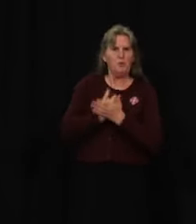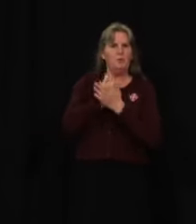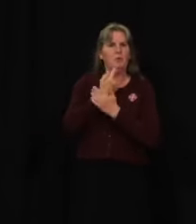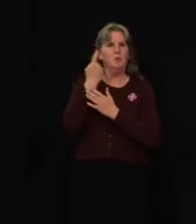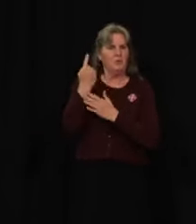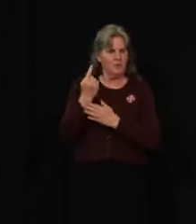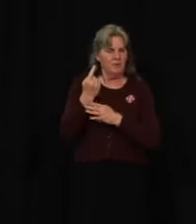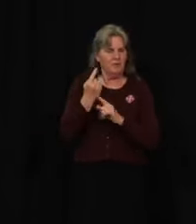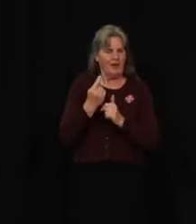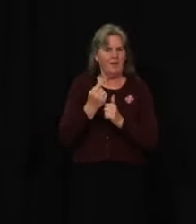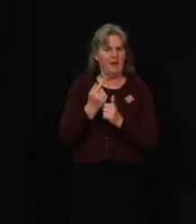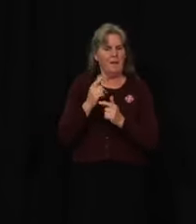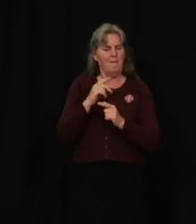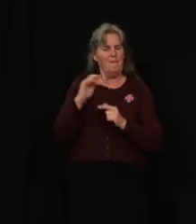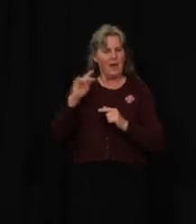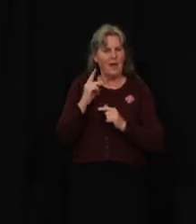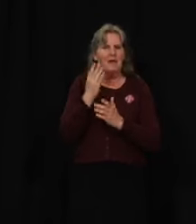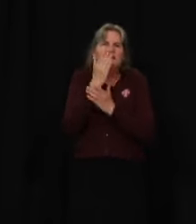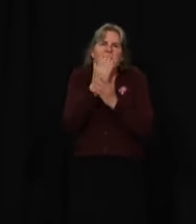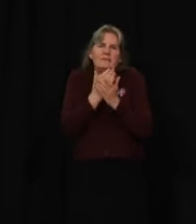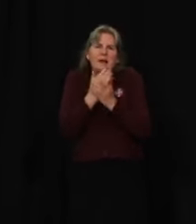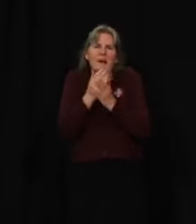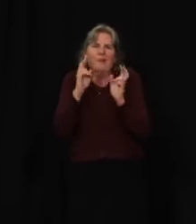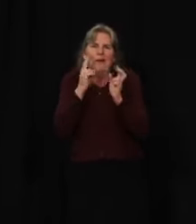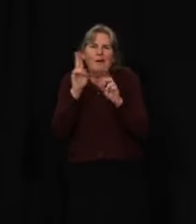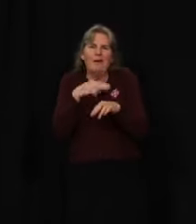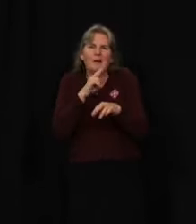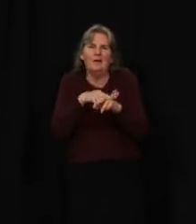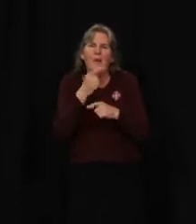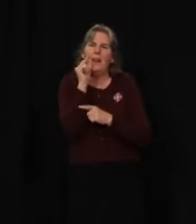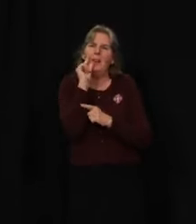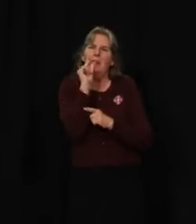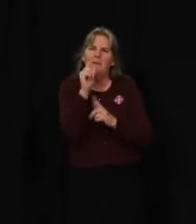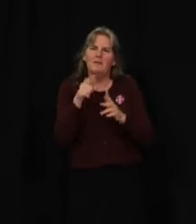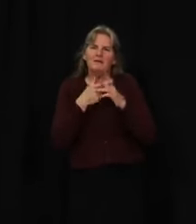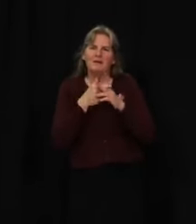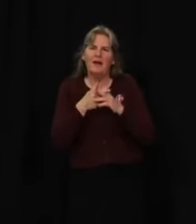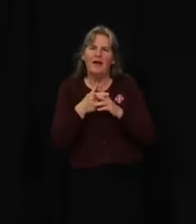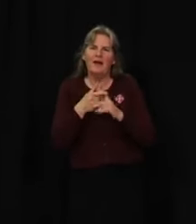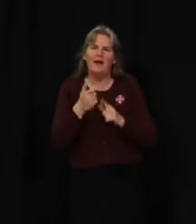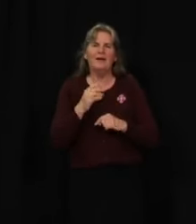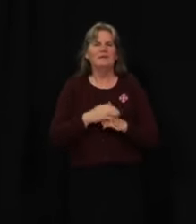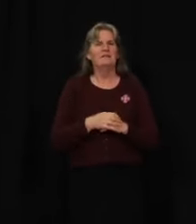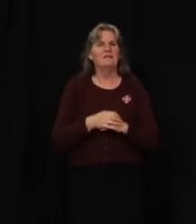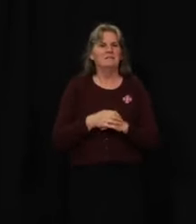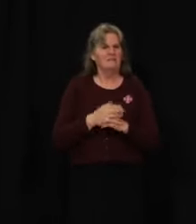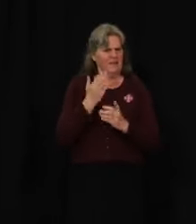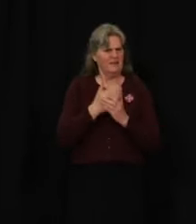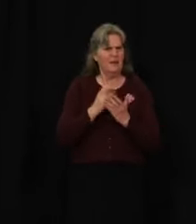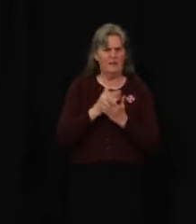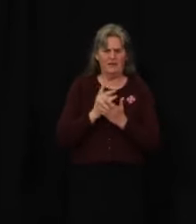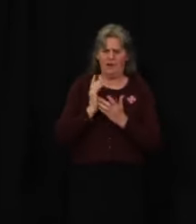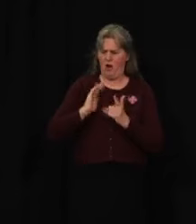A turn towards life returning to some semblance of normal. So much has changed in our lives